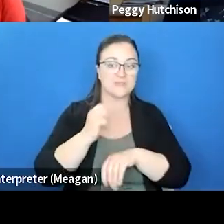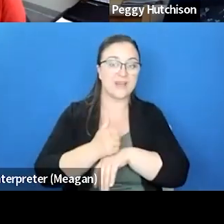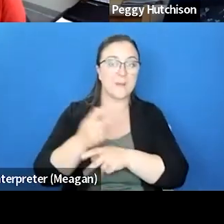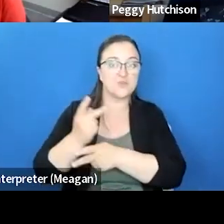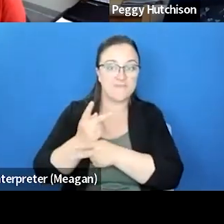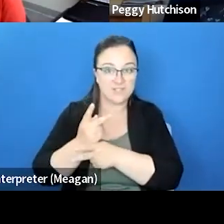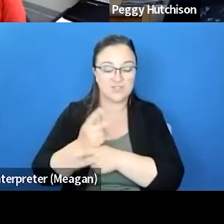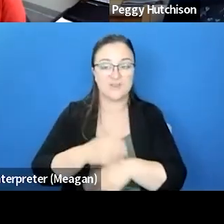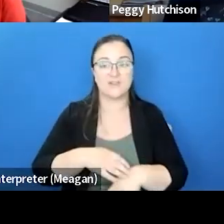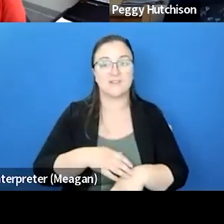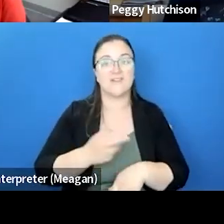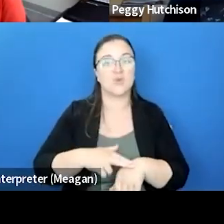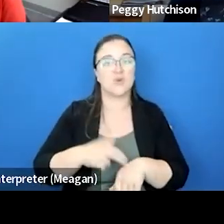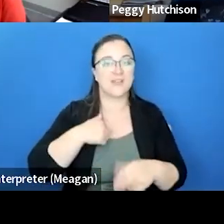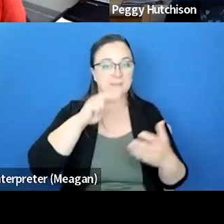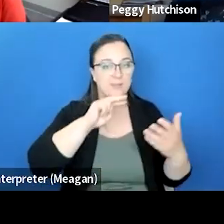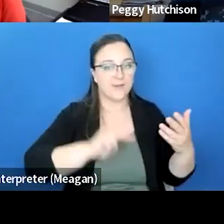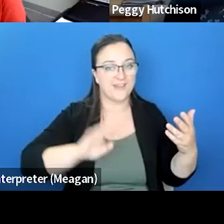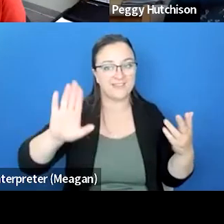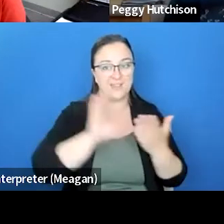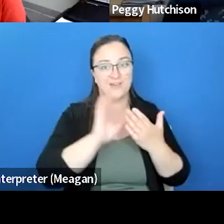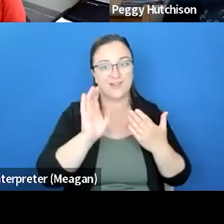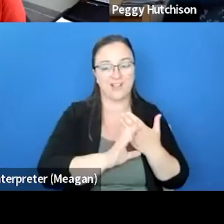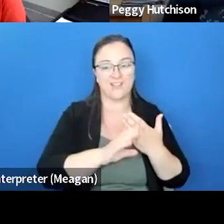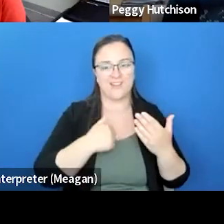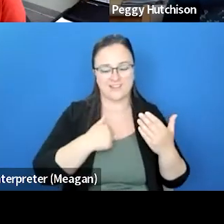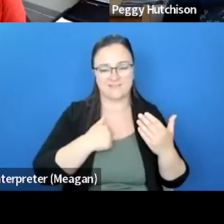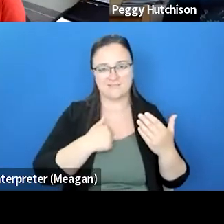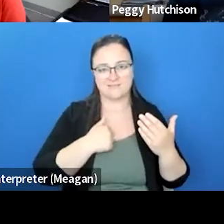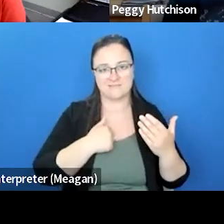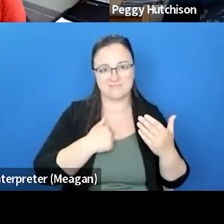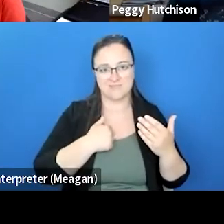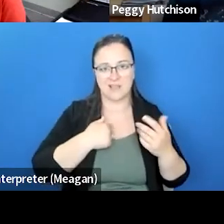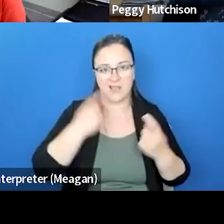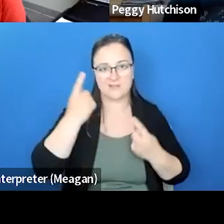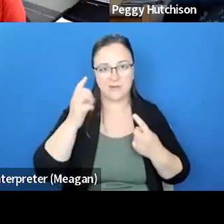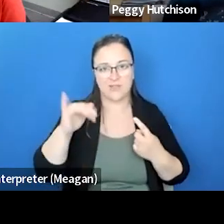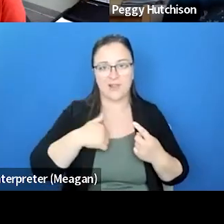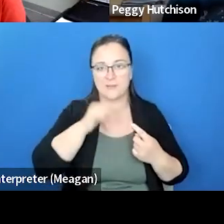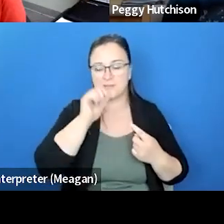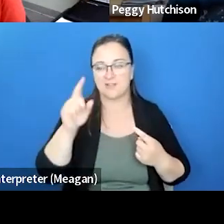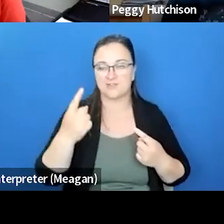of course, I'm taking a look at their calendar and taking that into consideration. I'm not just working on what works best for my calendar.